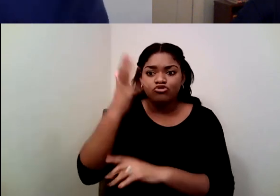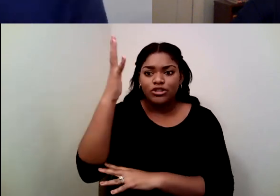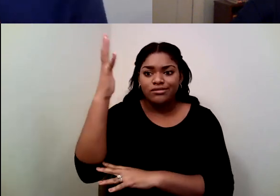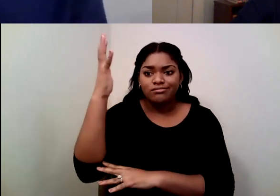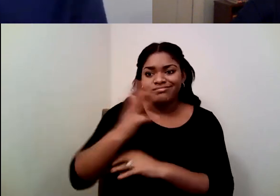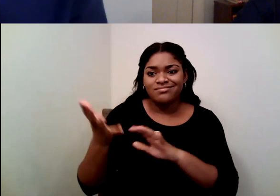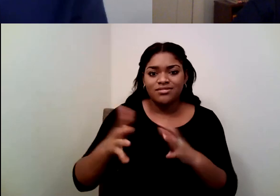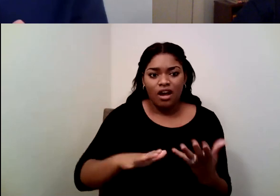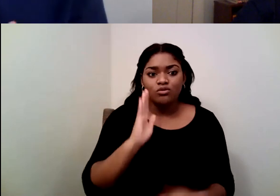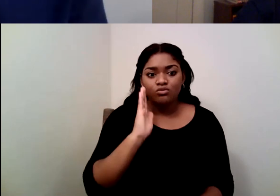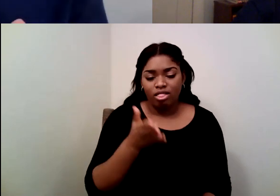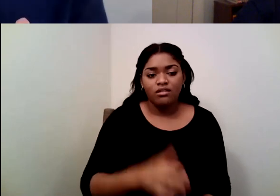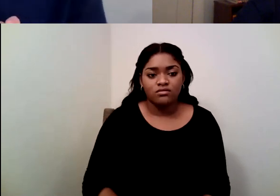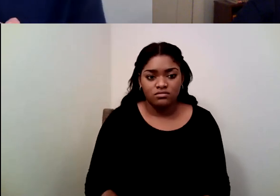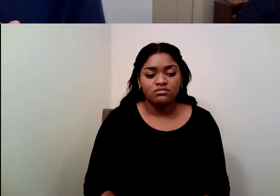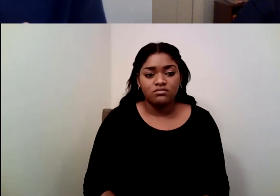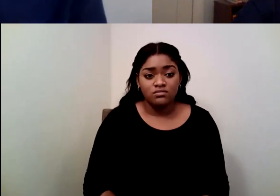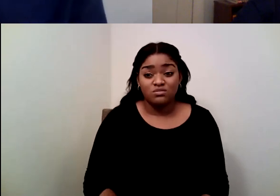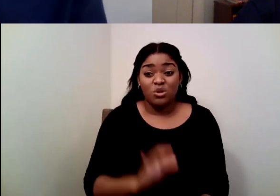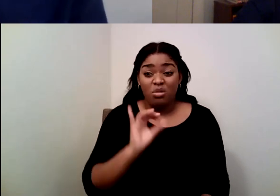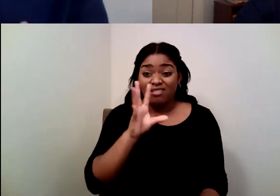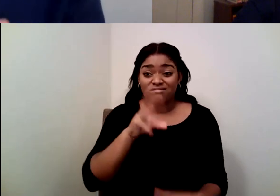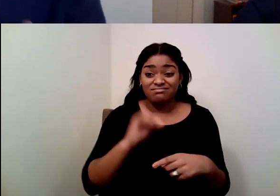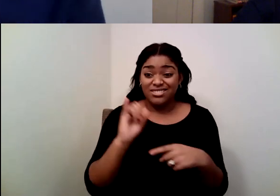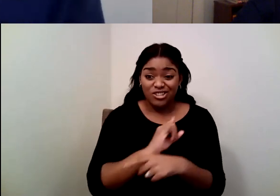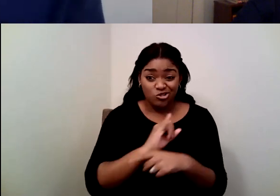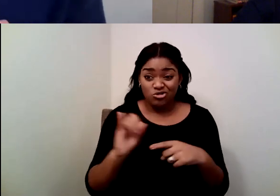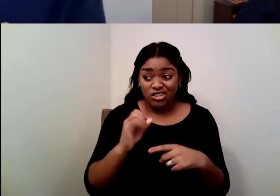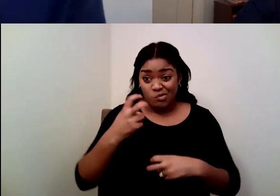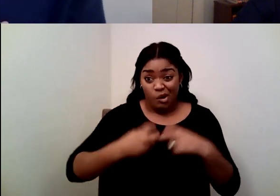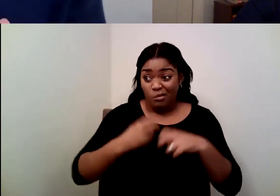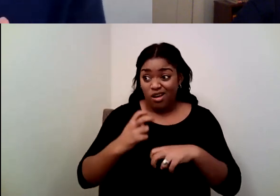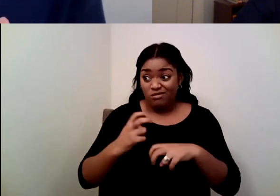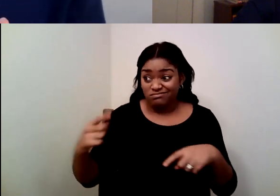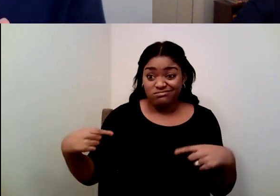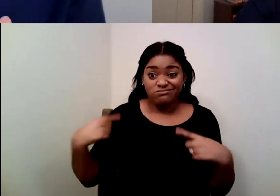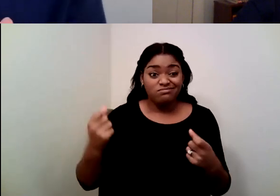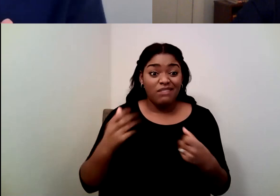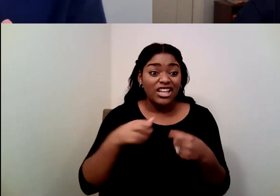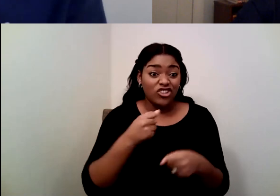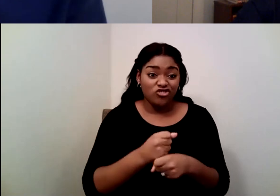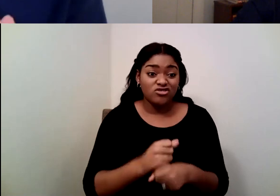And so it has been in the industry, it's been a problem in the industry for many, many years.